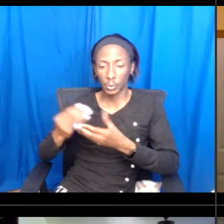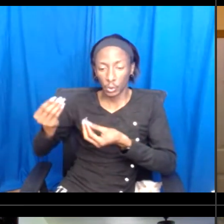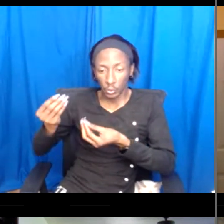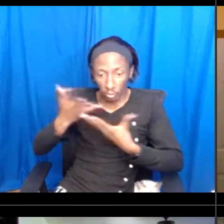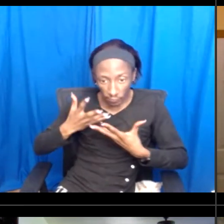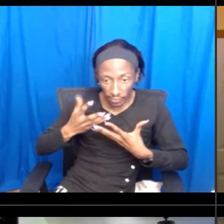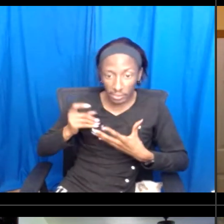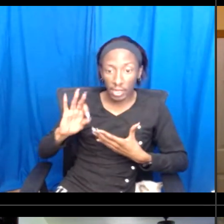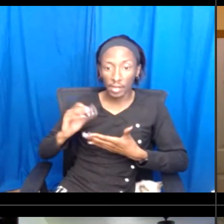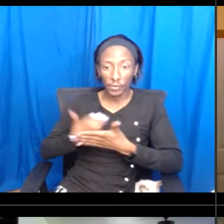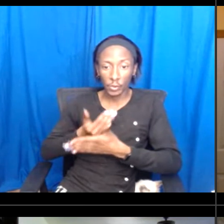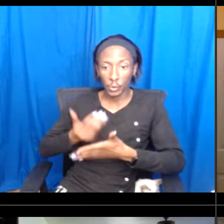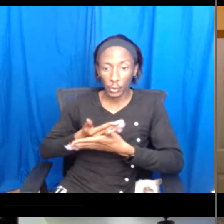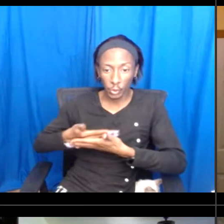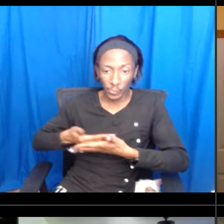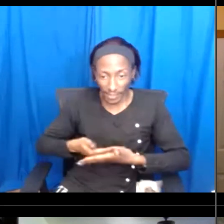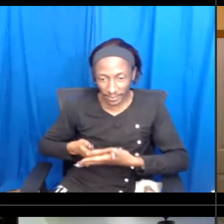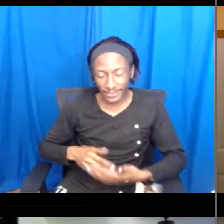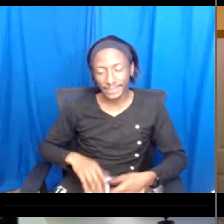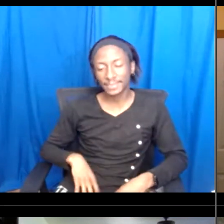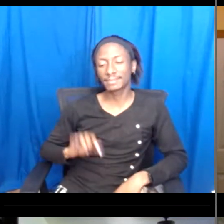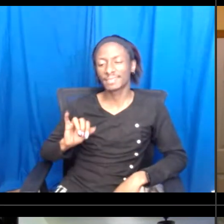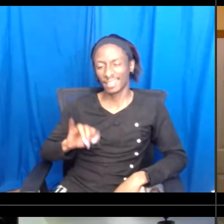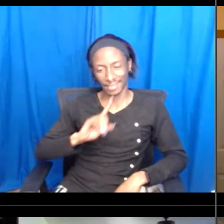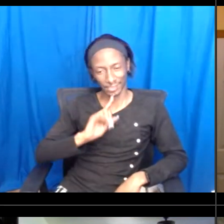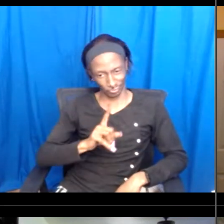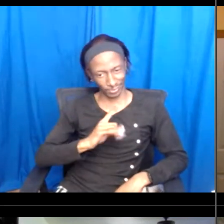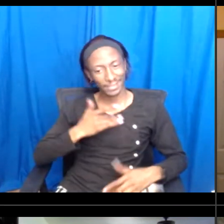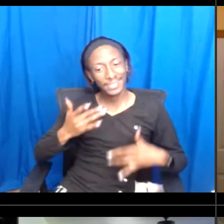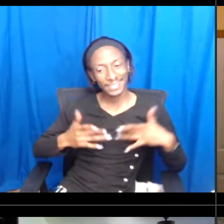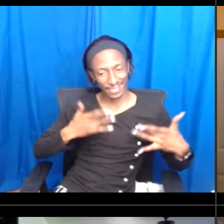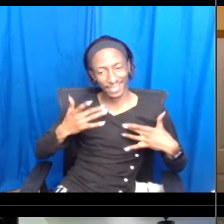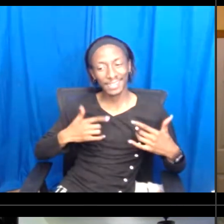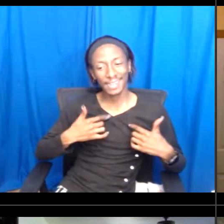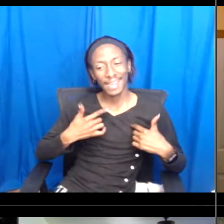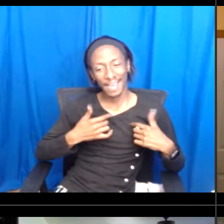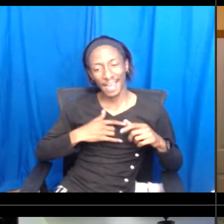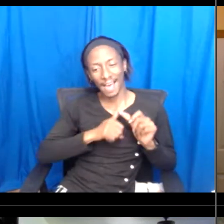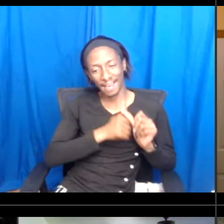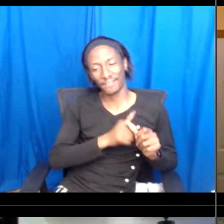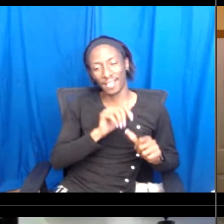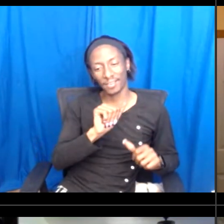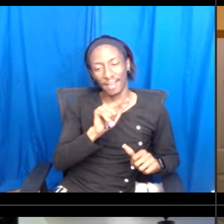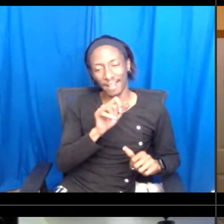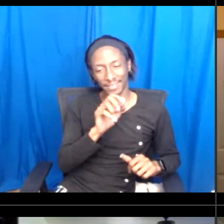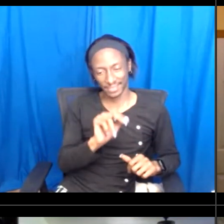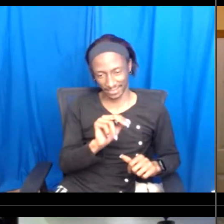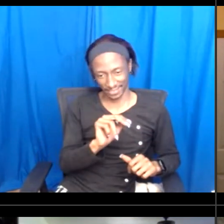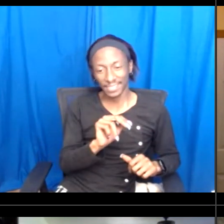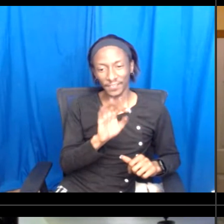That is super exciting. I have to say I follow Allison on Facebook. So when there's a calf there's a lot of celebration